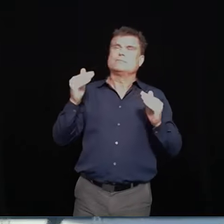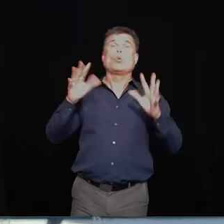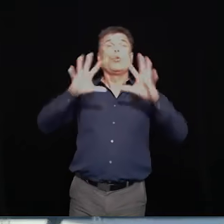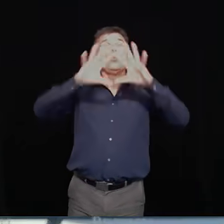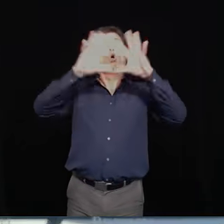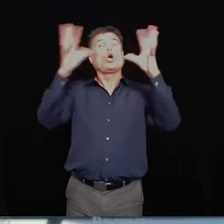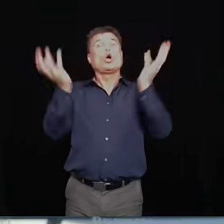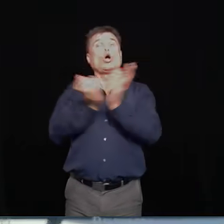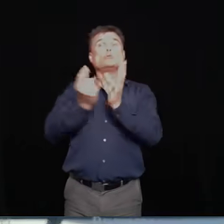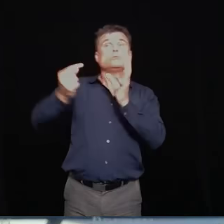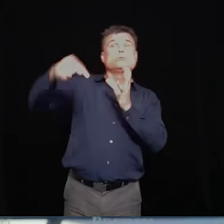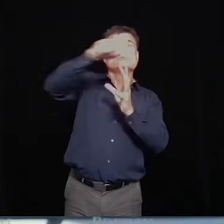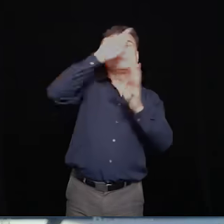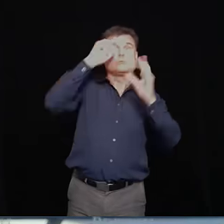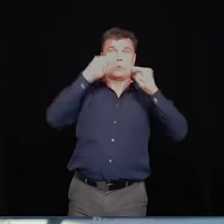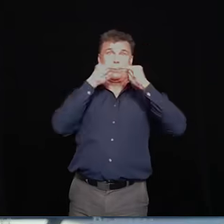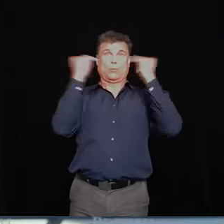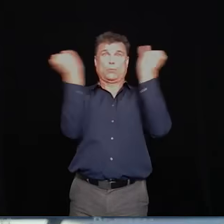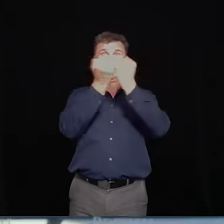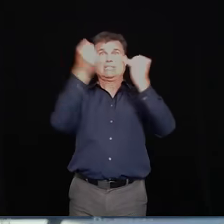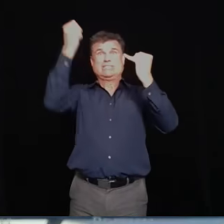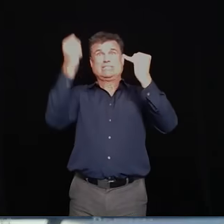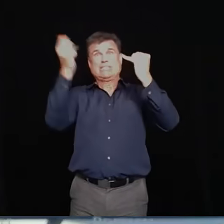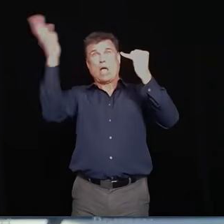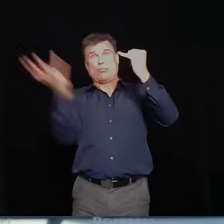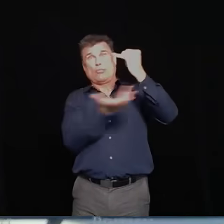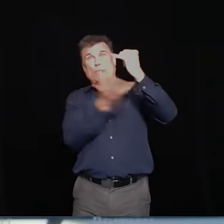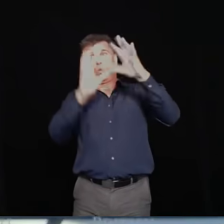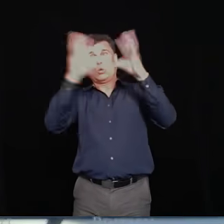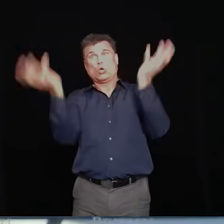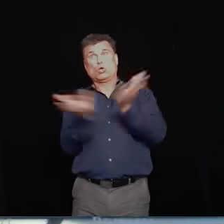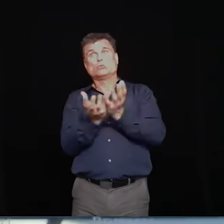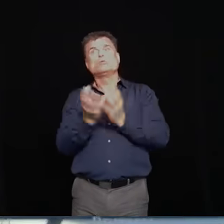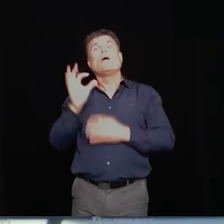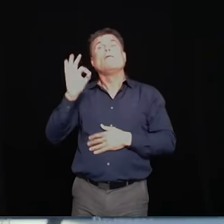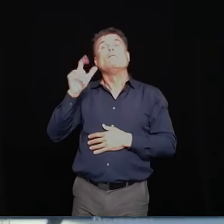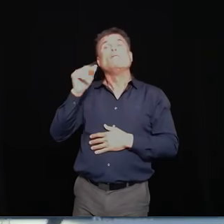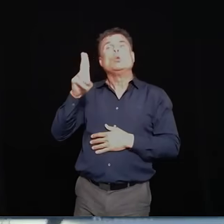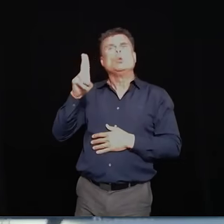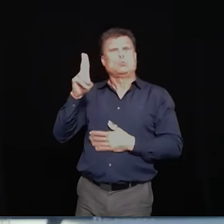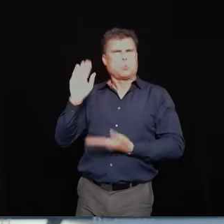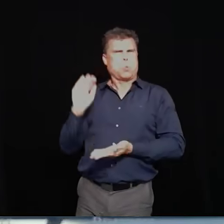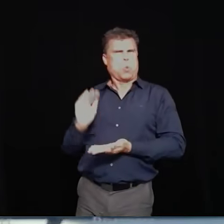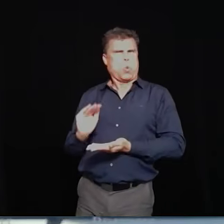summer and the success of our hiring in terms